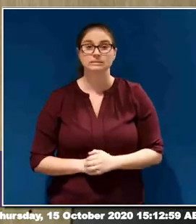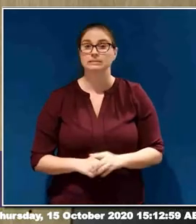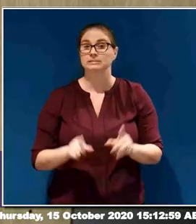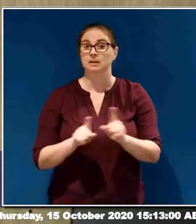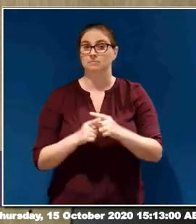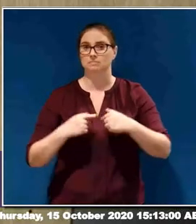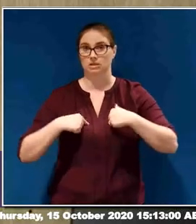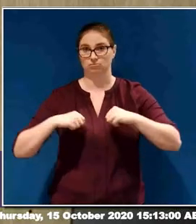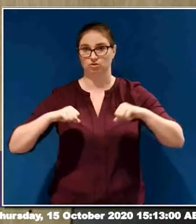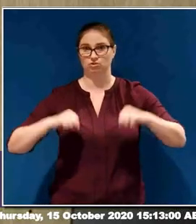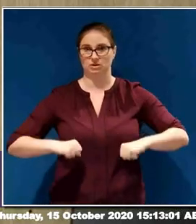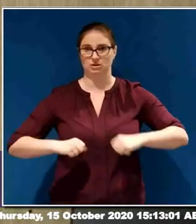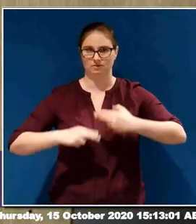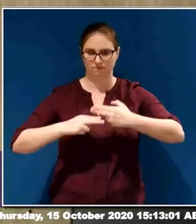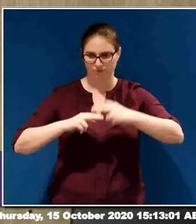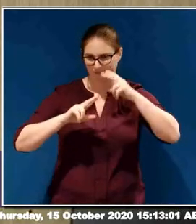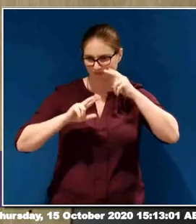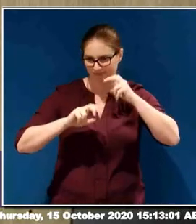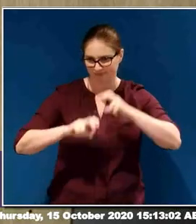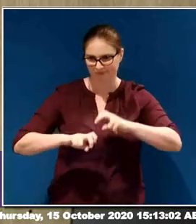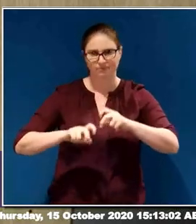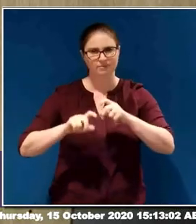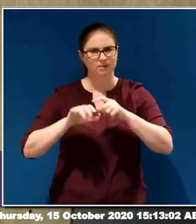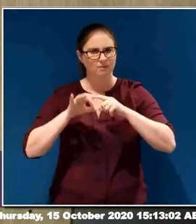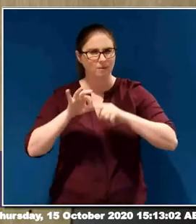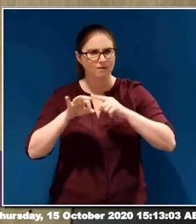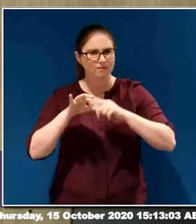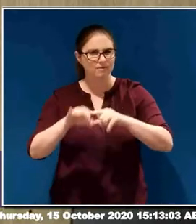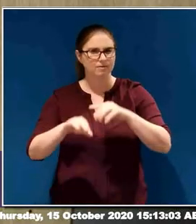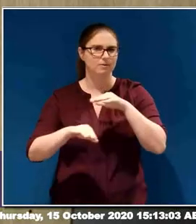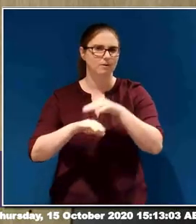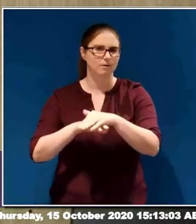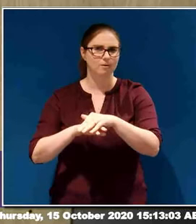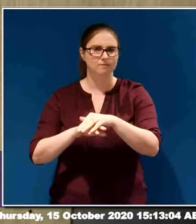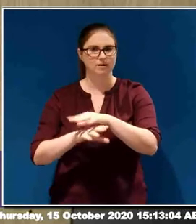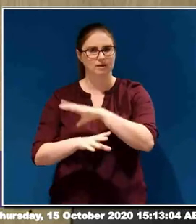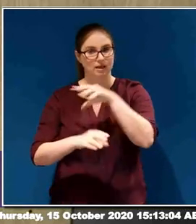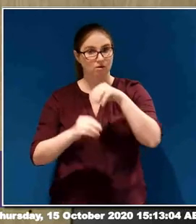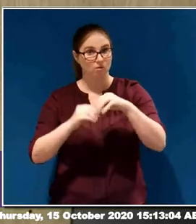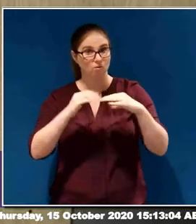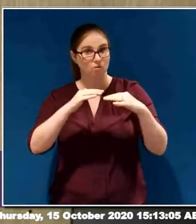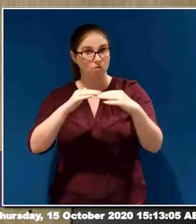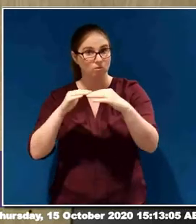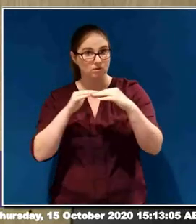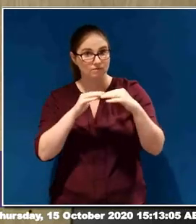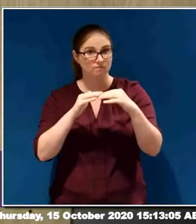expulsion processes in South Australian Government schools. That is almost finished.